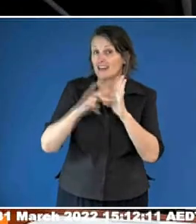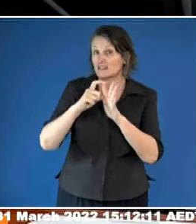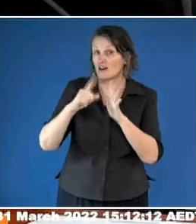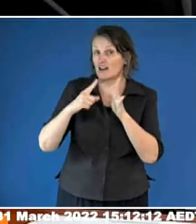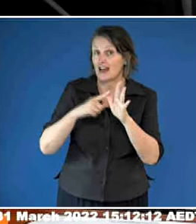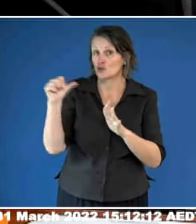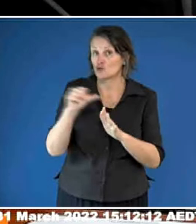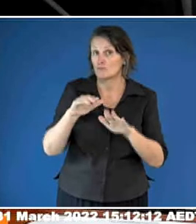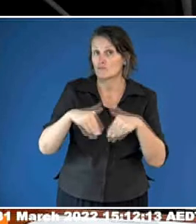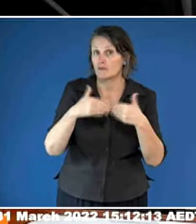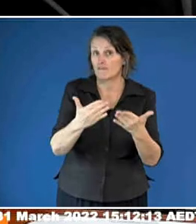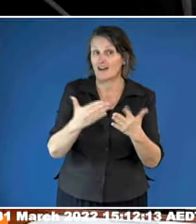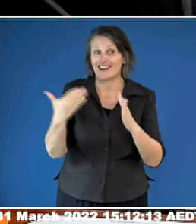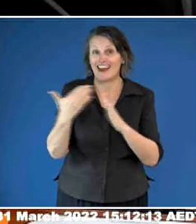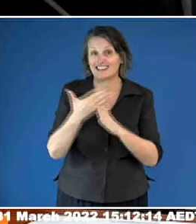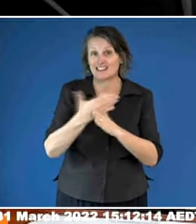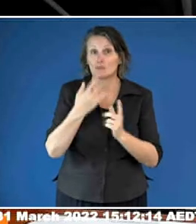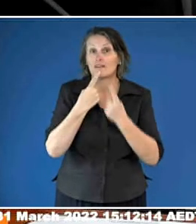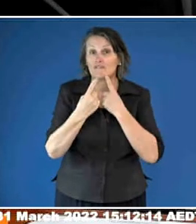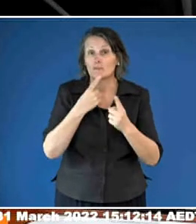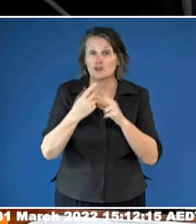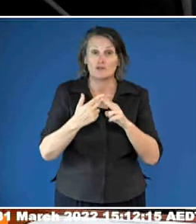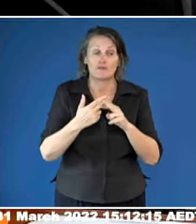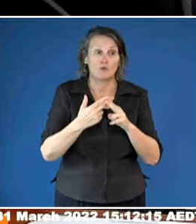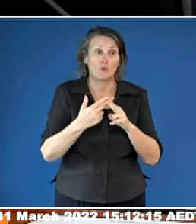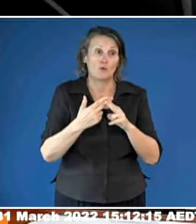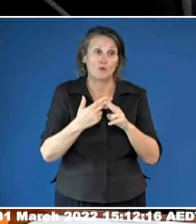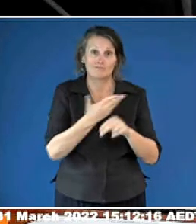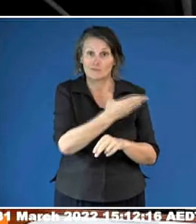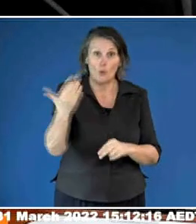information and resources to women participants about violence so they can